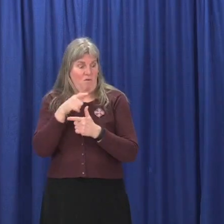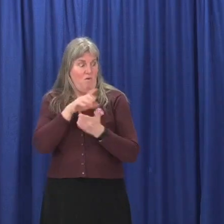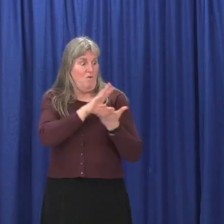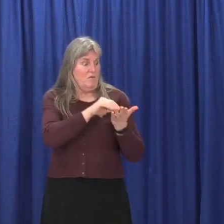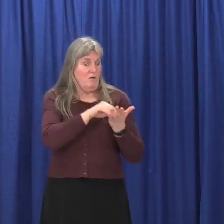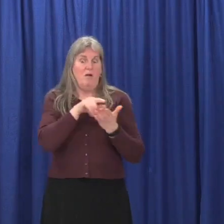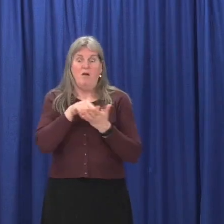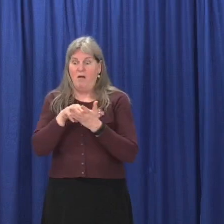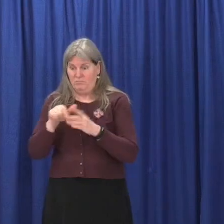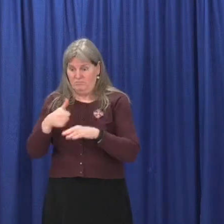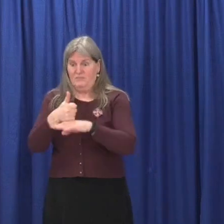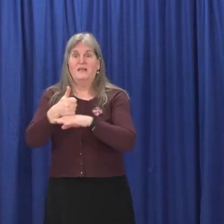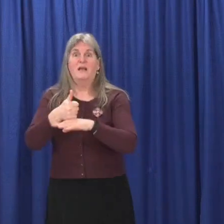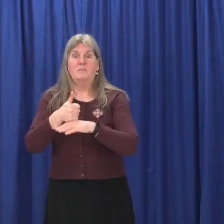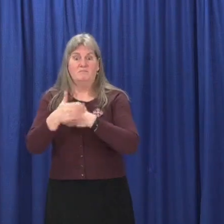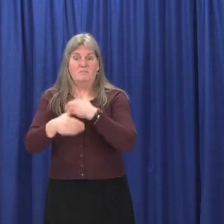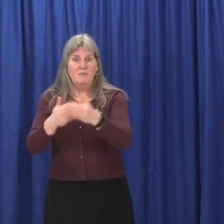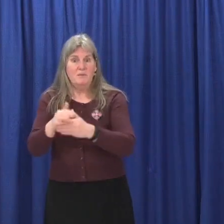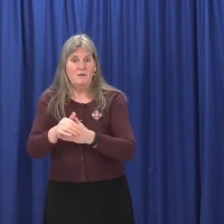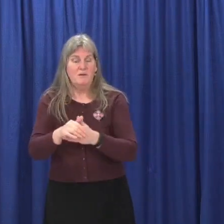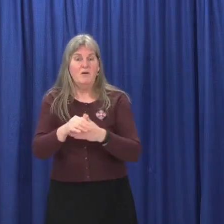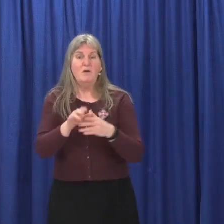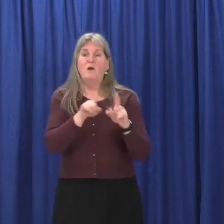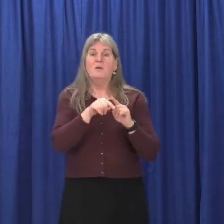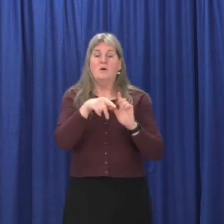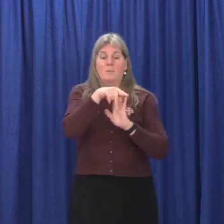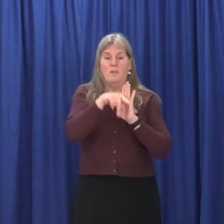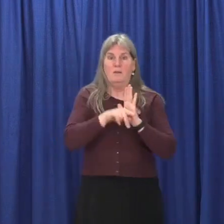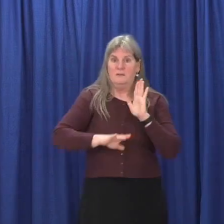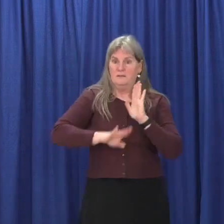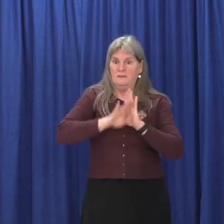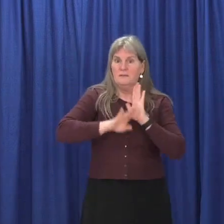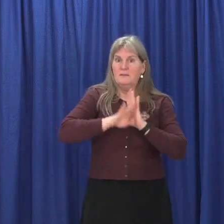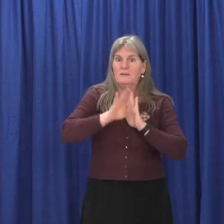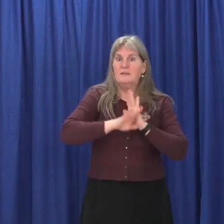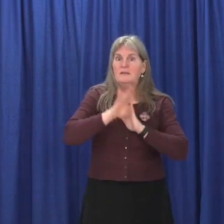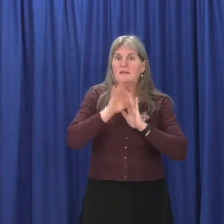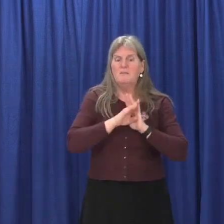going to, the policies that we create, from identifying need